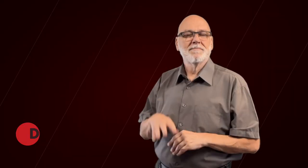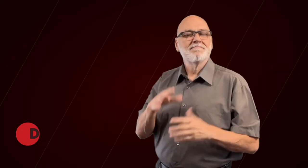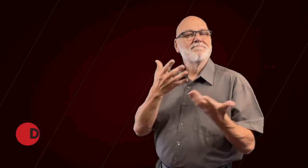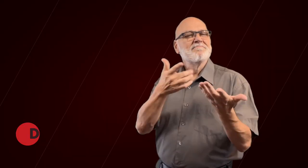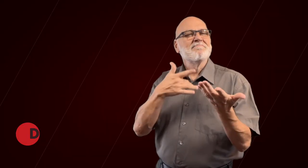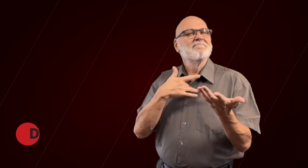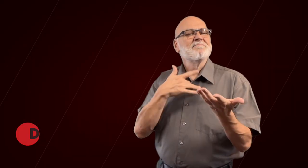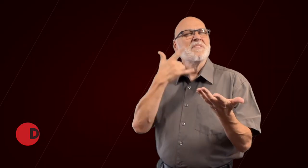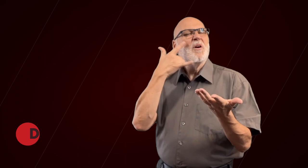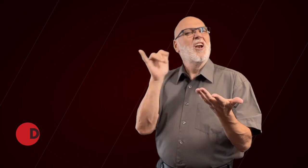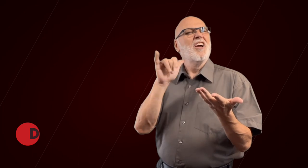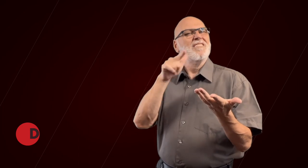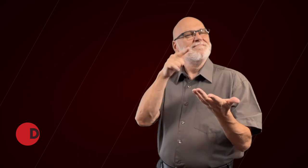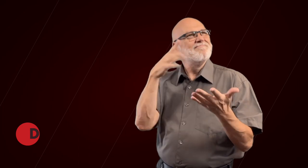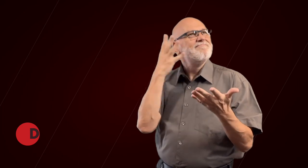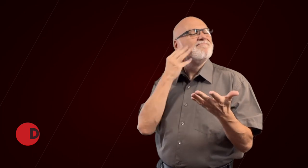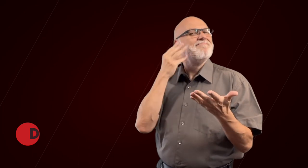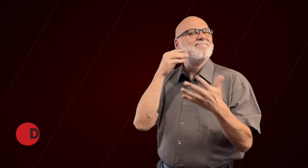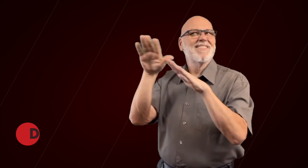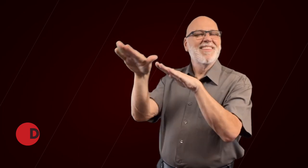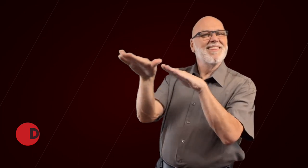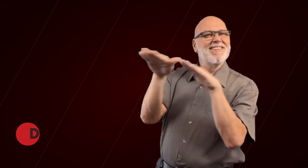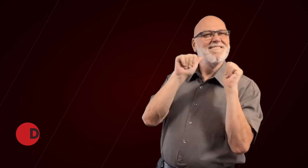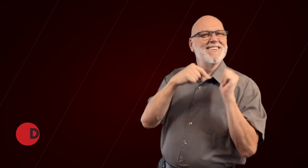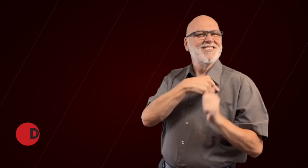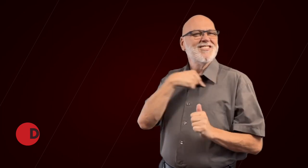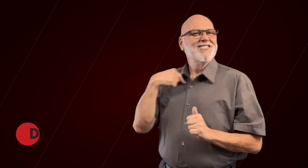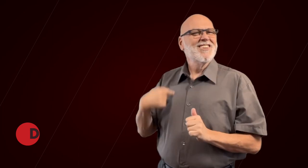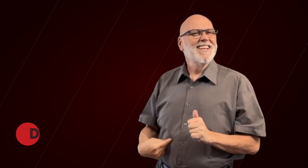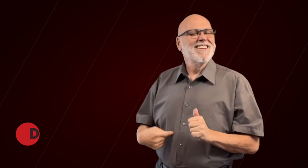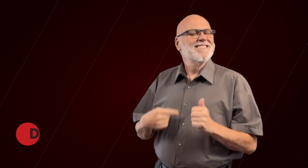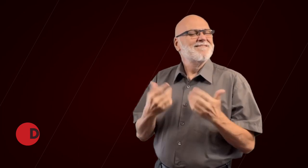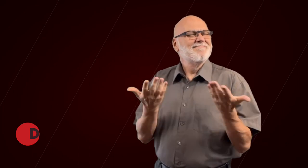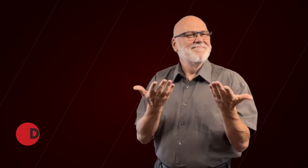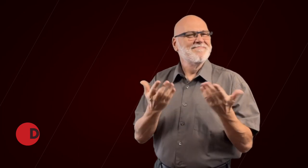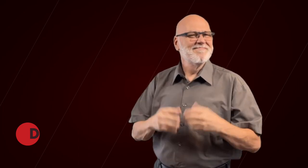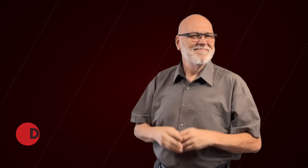[ANSELMO]: What was it like leaving China?